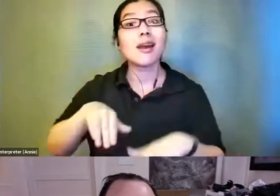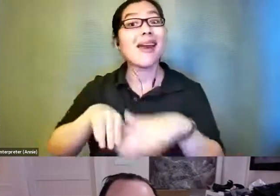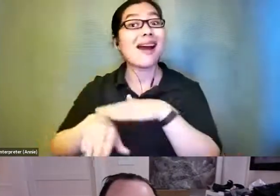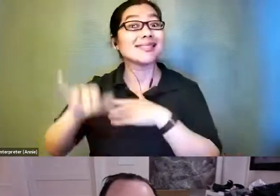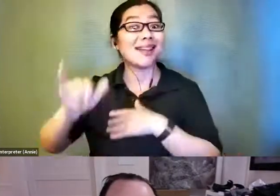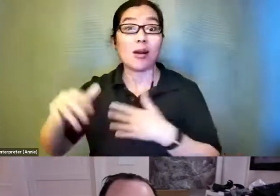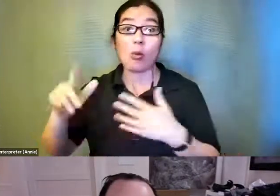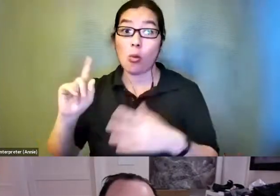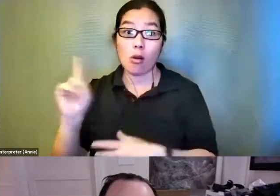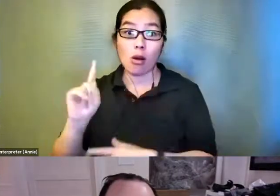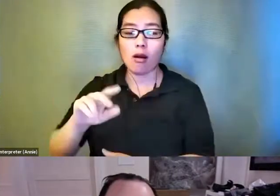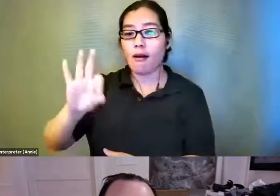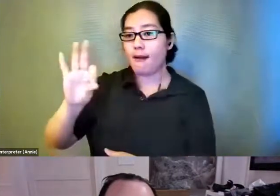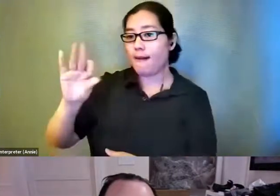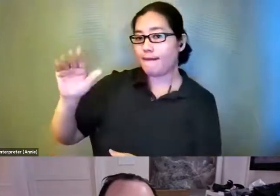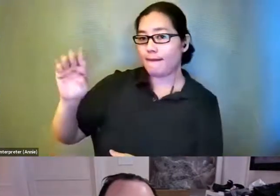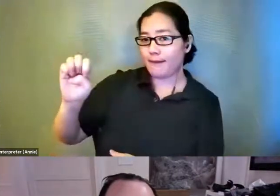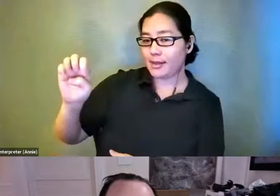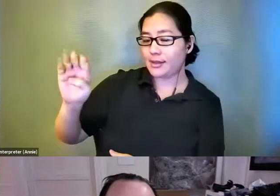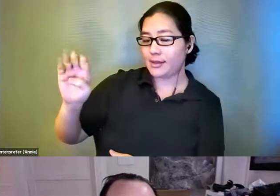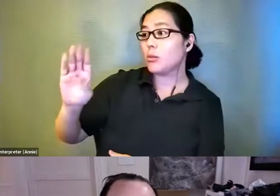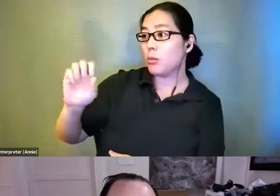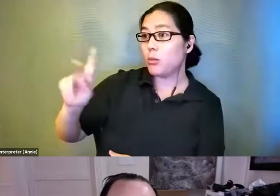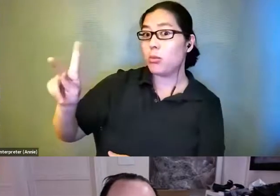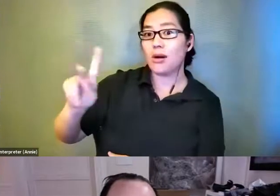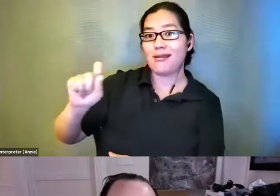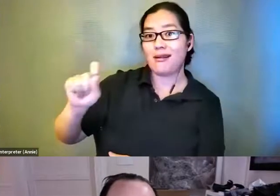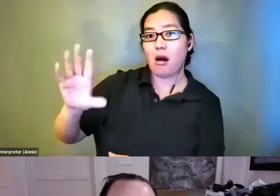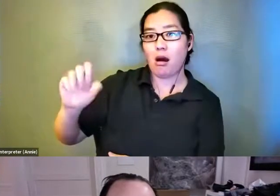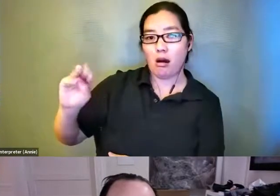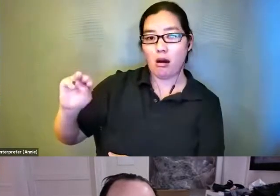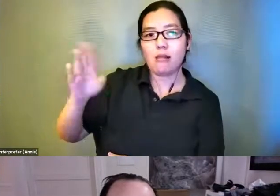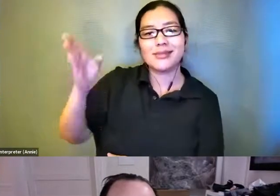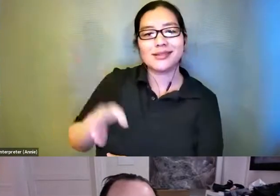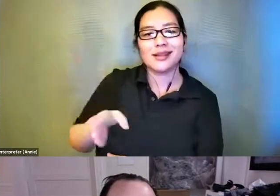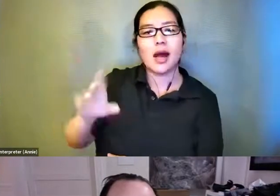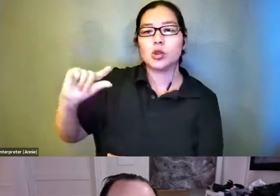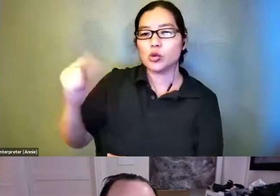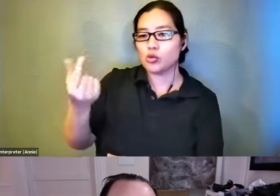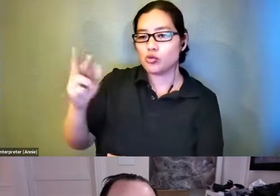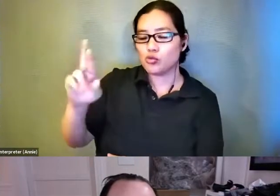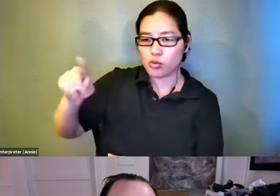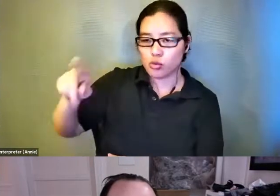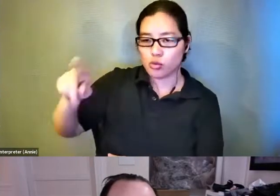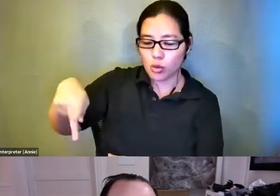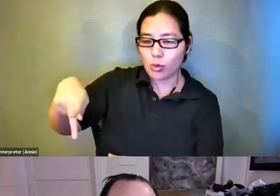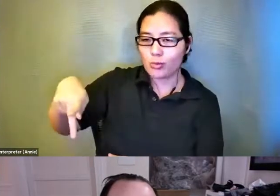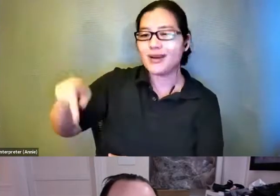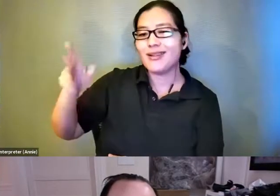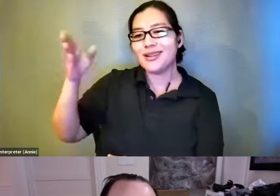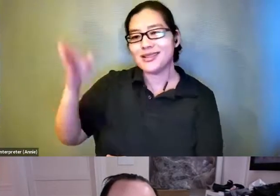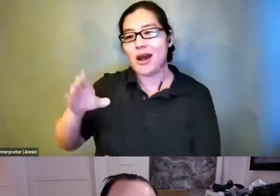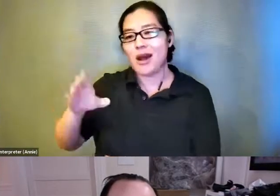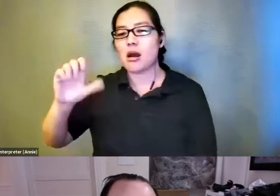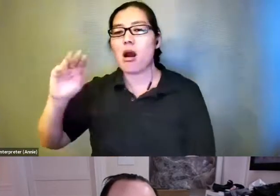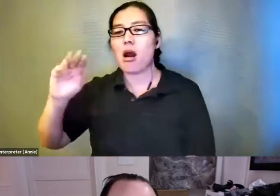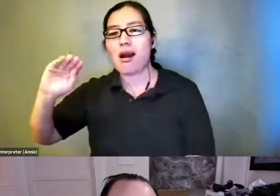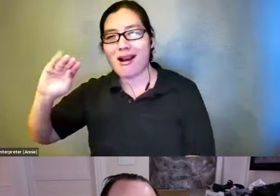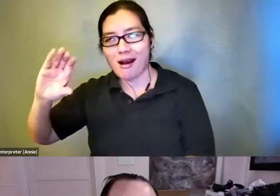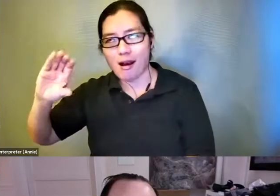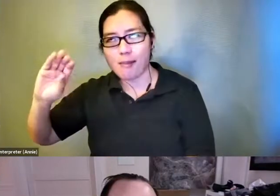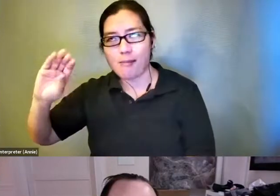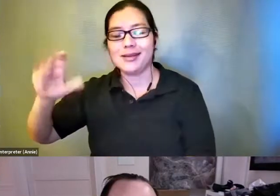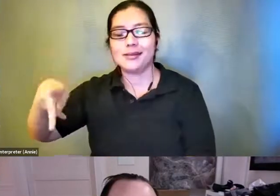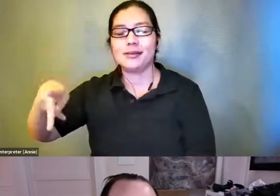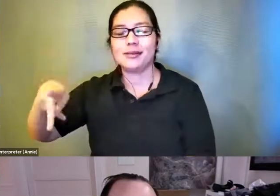https://www.facebook.com/groups/comicsa11y